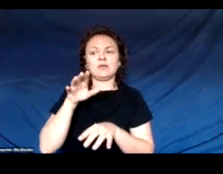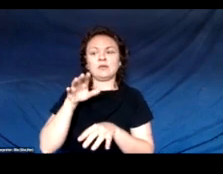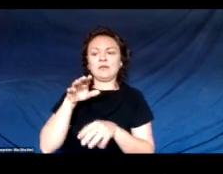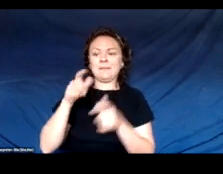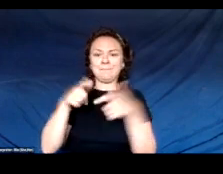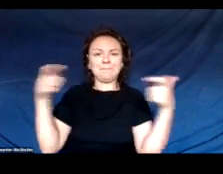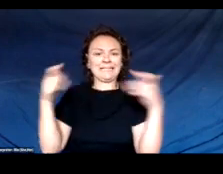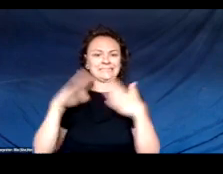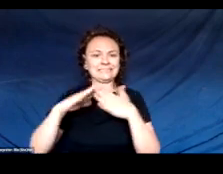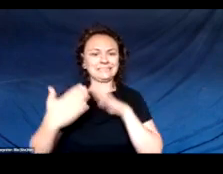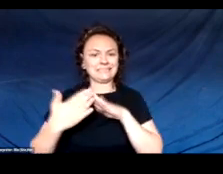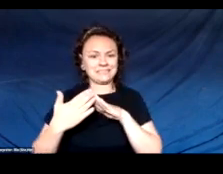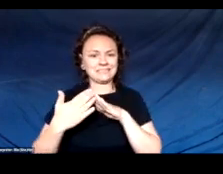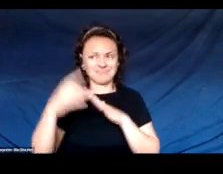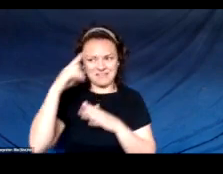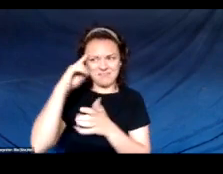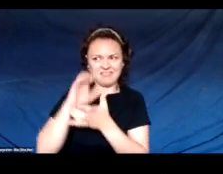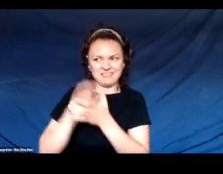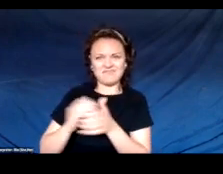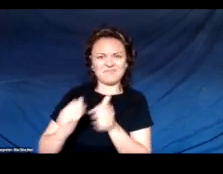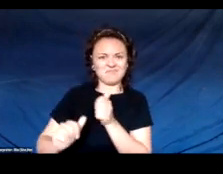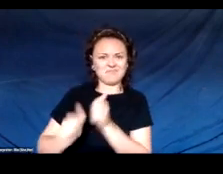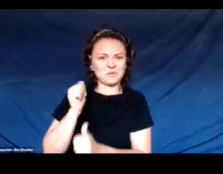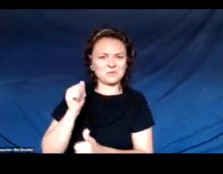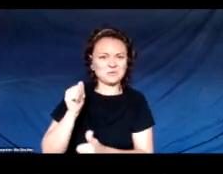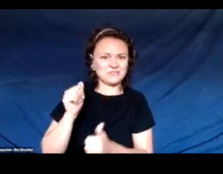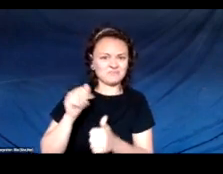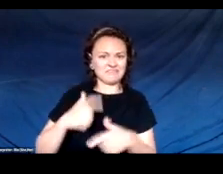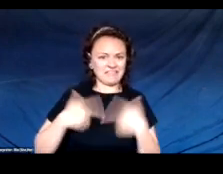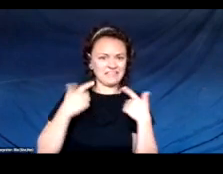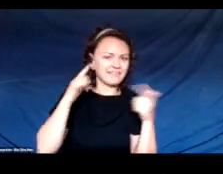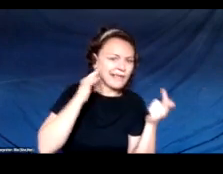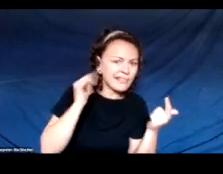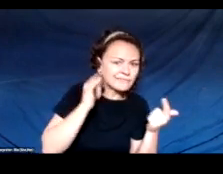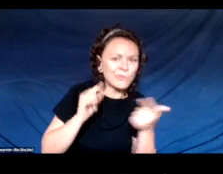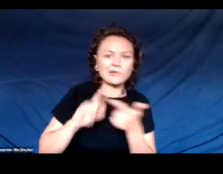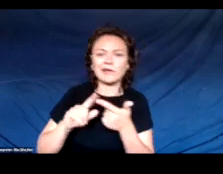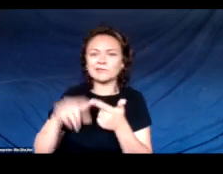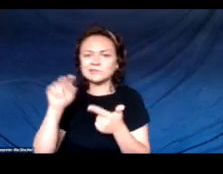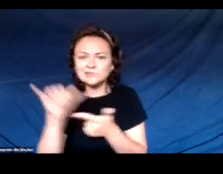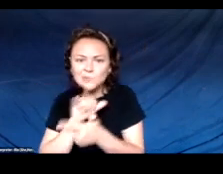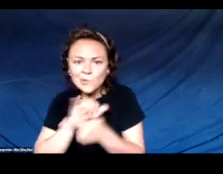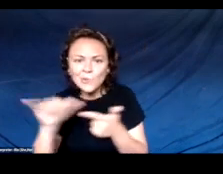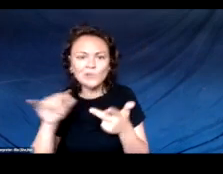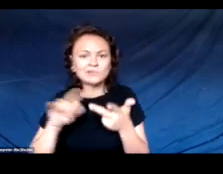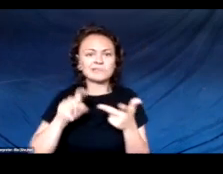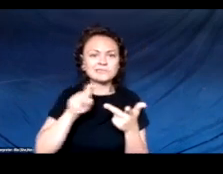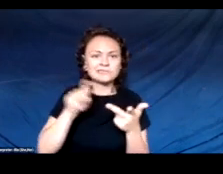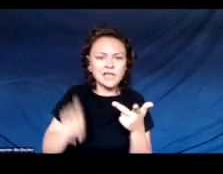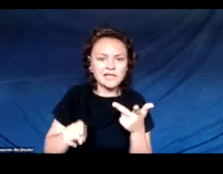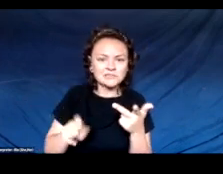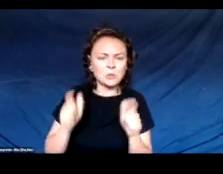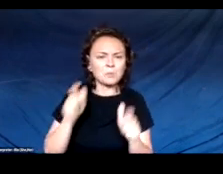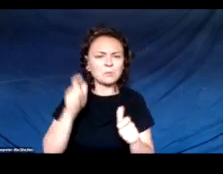of immigrants residing area are California, New York, and the Texas people in those regions.